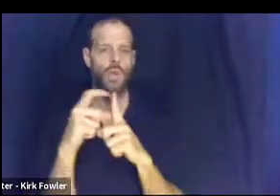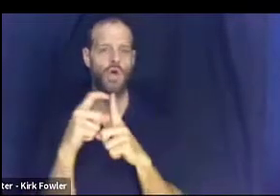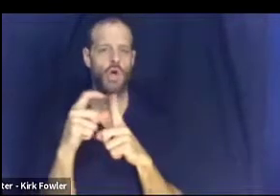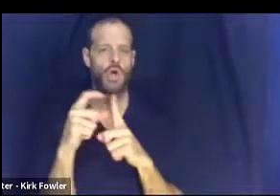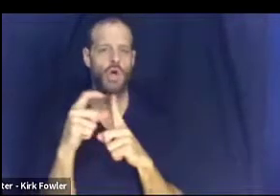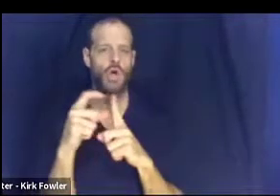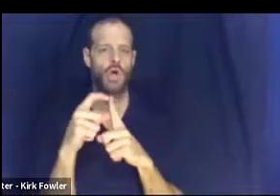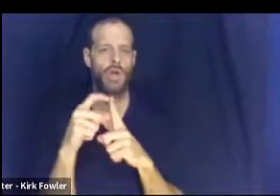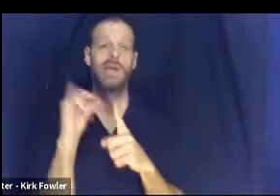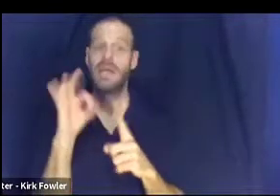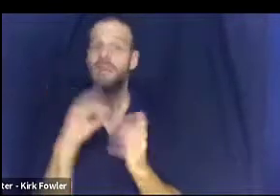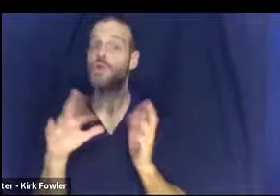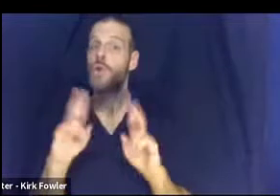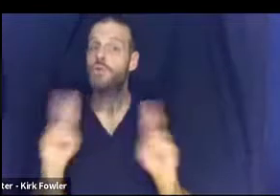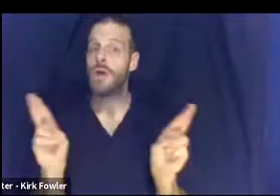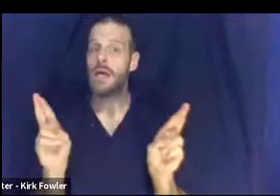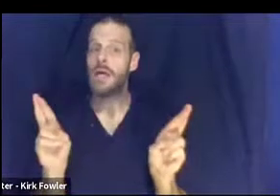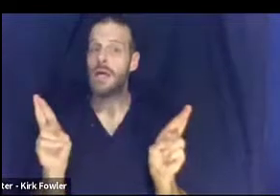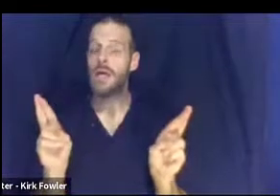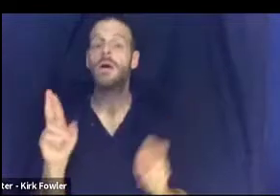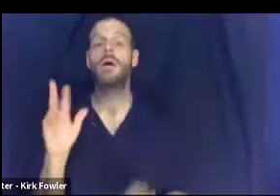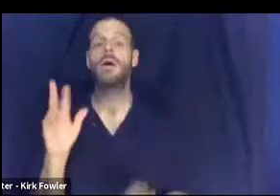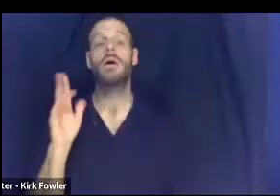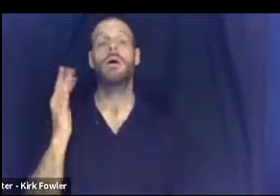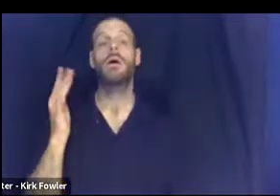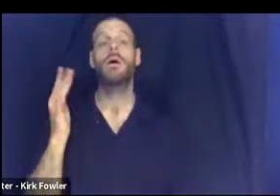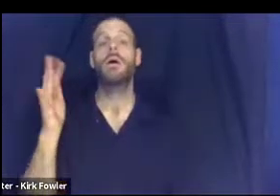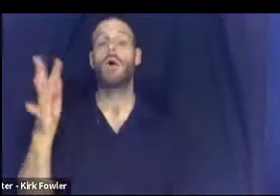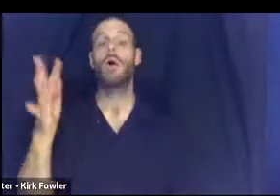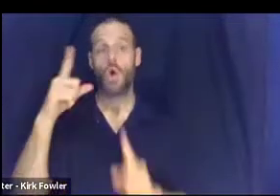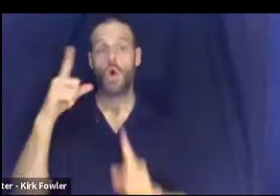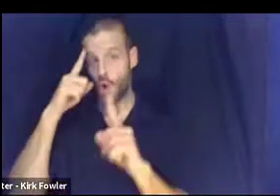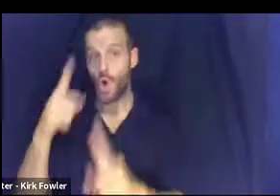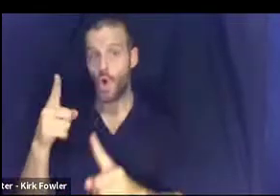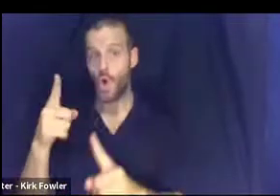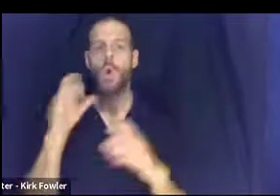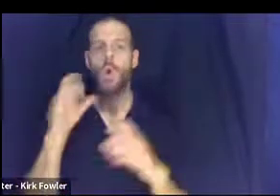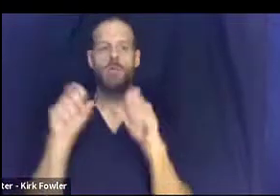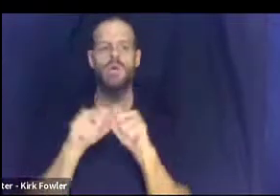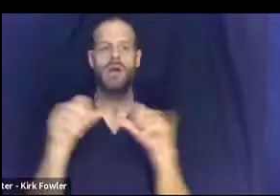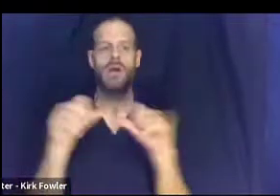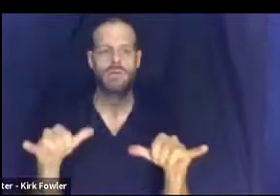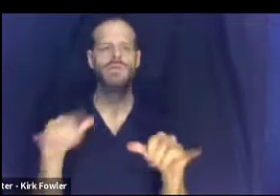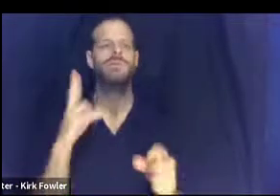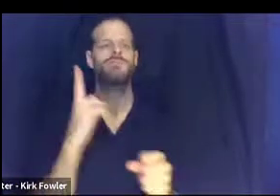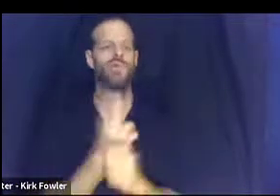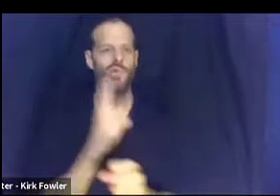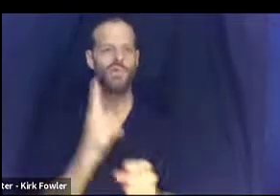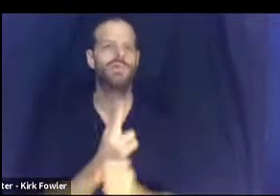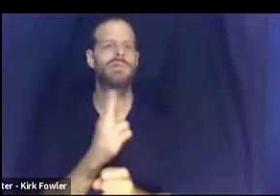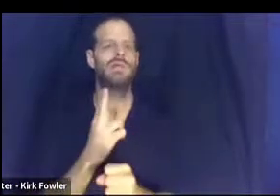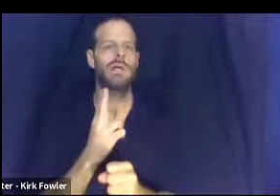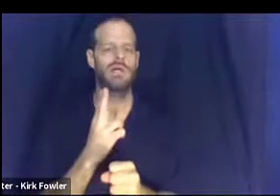the goal is that you have a communication system that's using actual sight words as language.